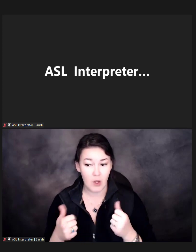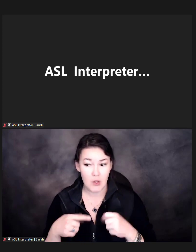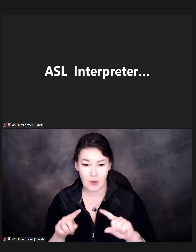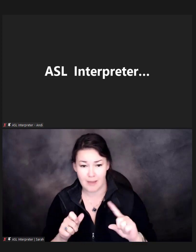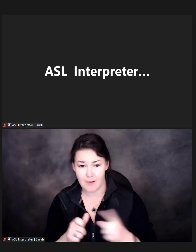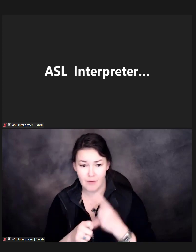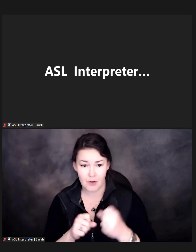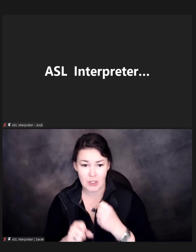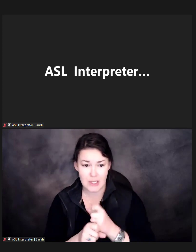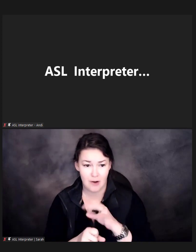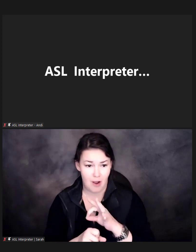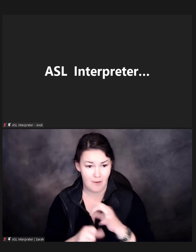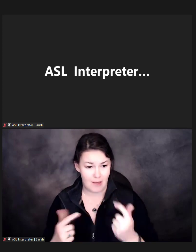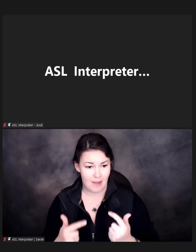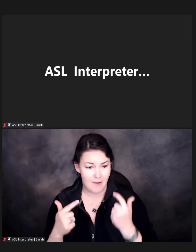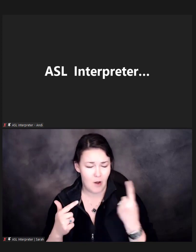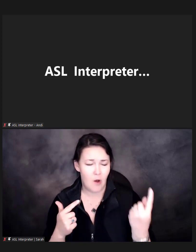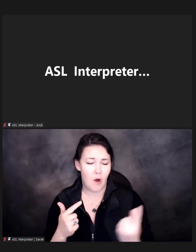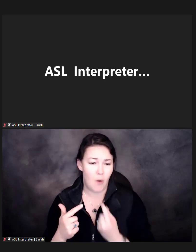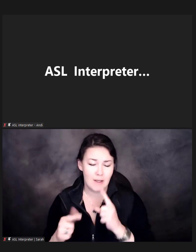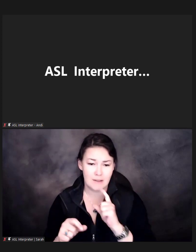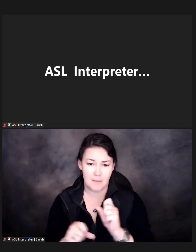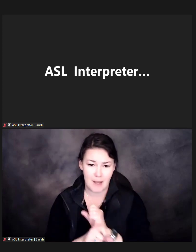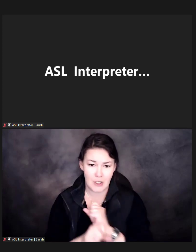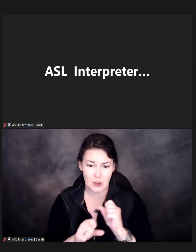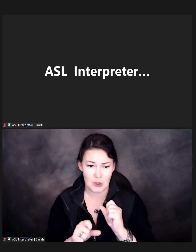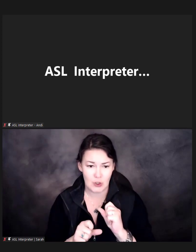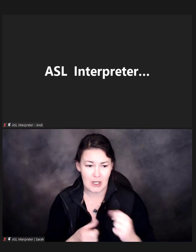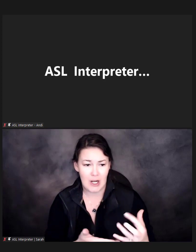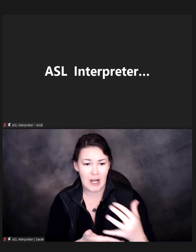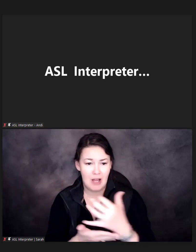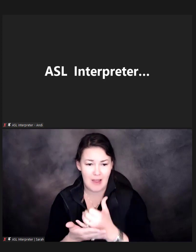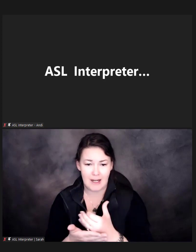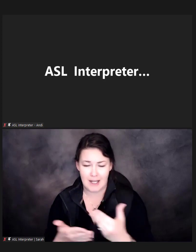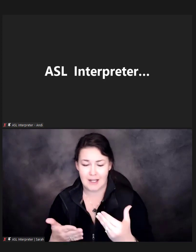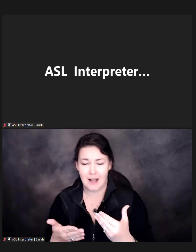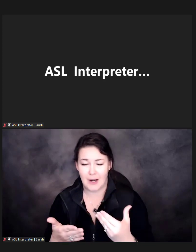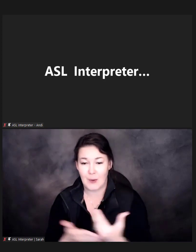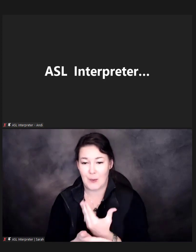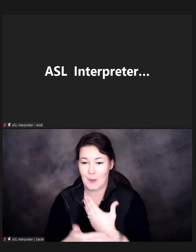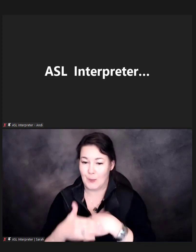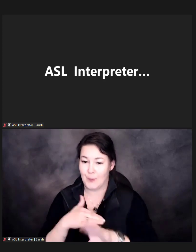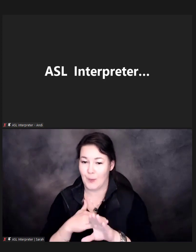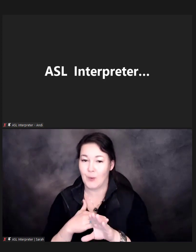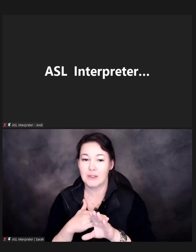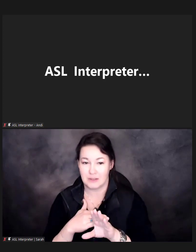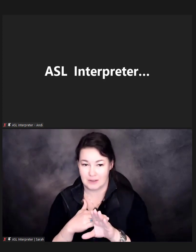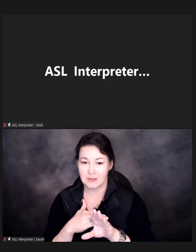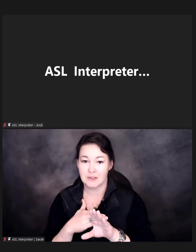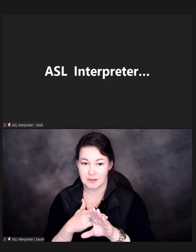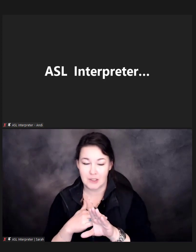of life, always be sure to collect their newborn hearing screen newborn hearing screening result.